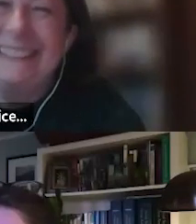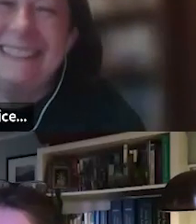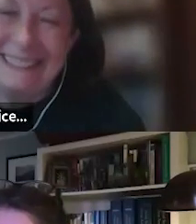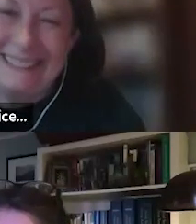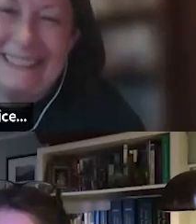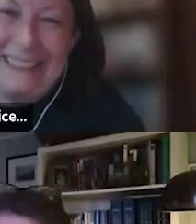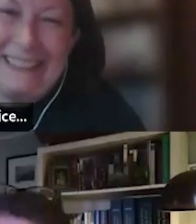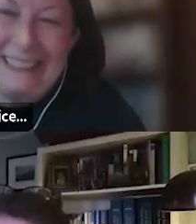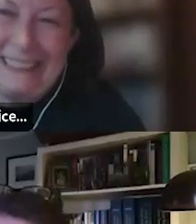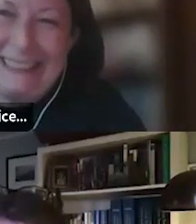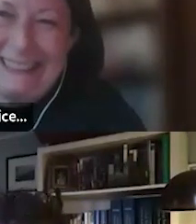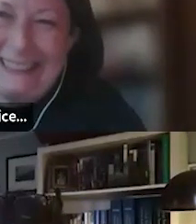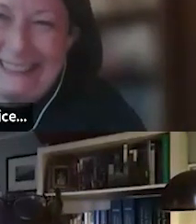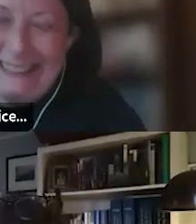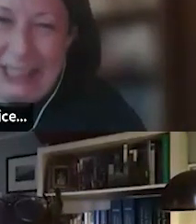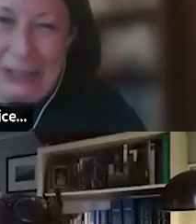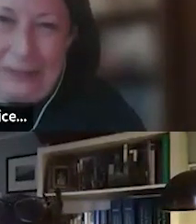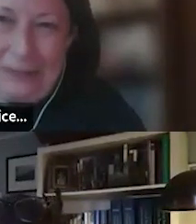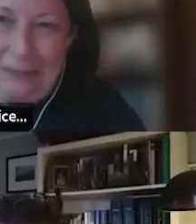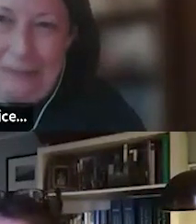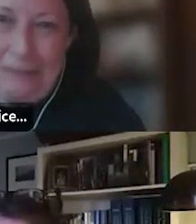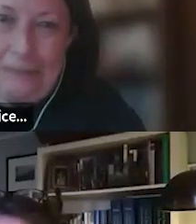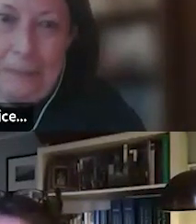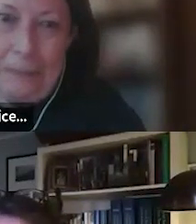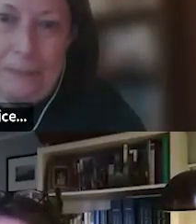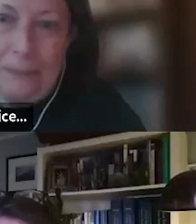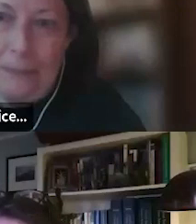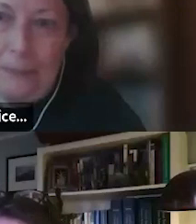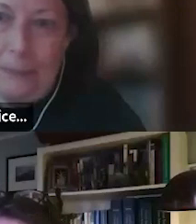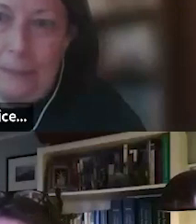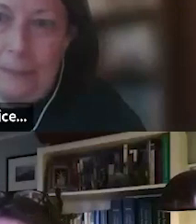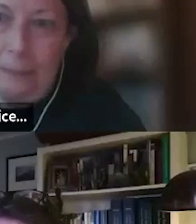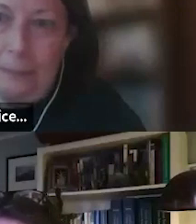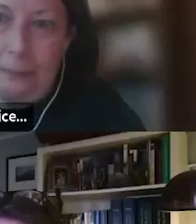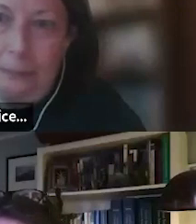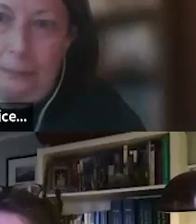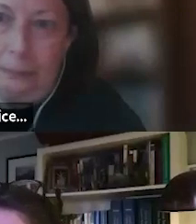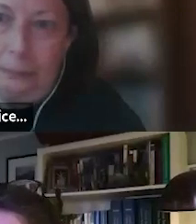Yeah. - Have that experience. Yeah. - So just, yeah, did you wanna share about that, or...